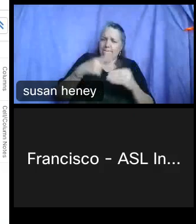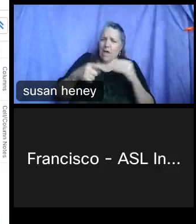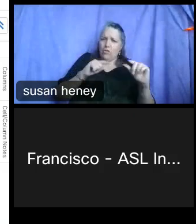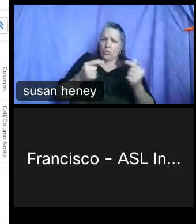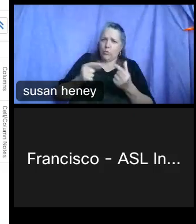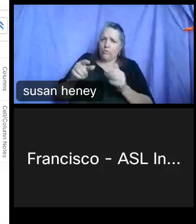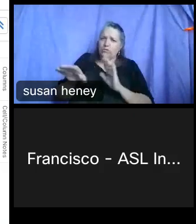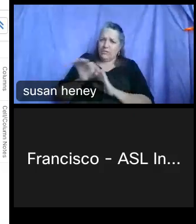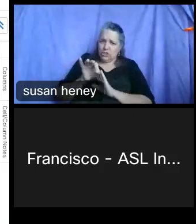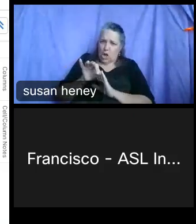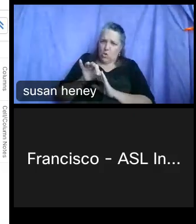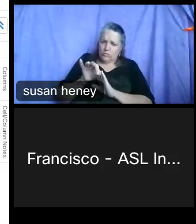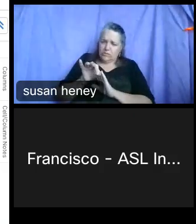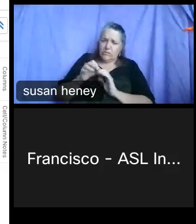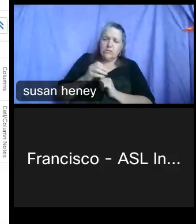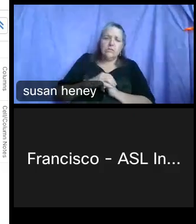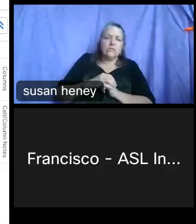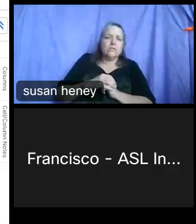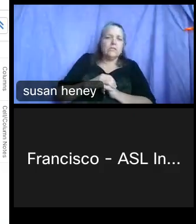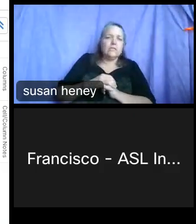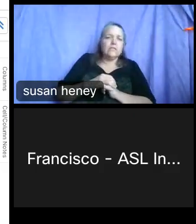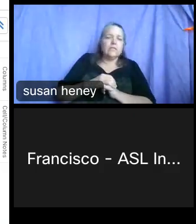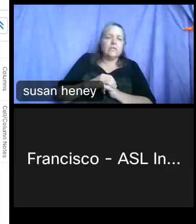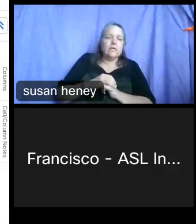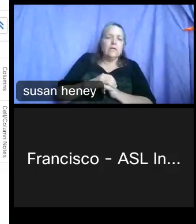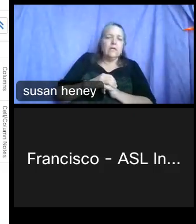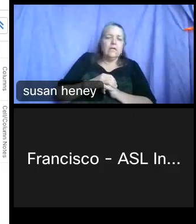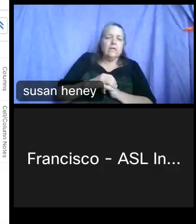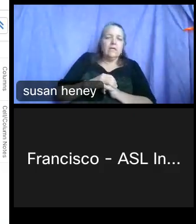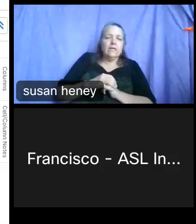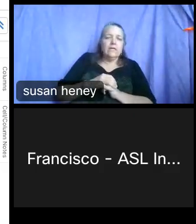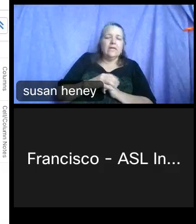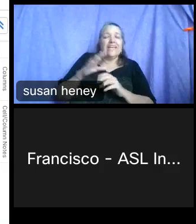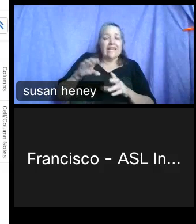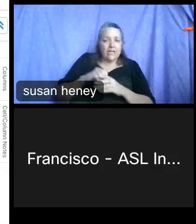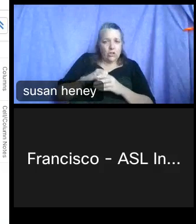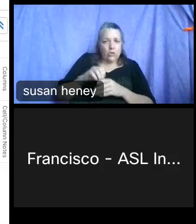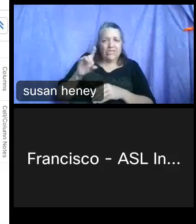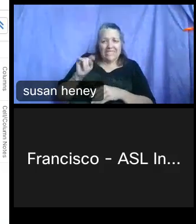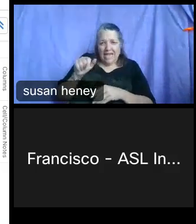Hawaiian and Pacific Islander populations. It includes data points such as sex and age,